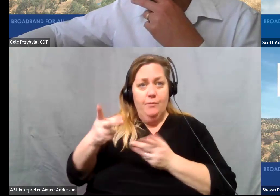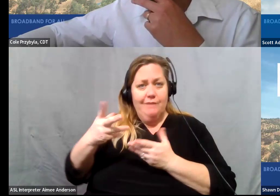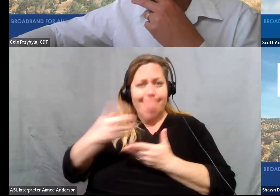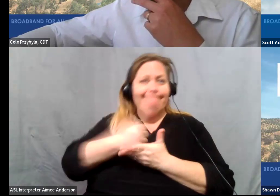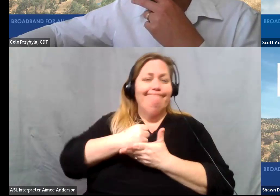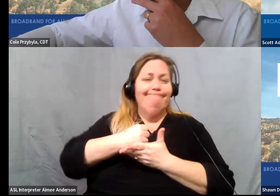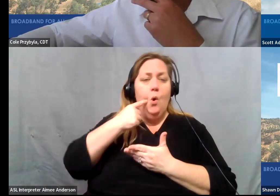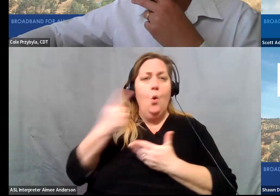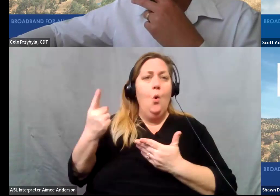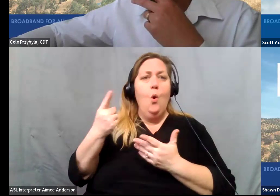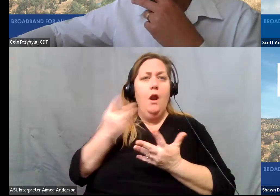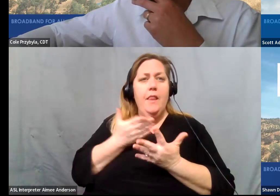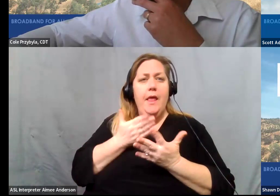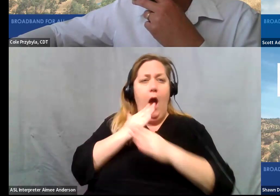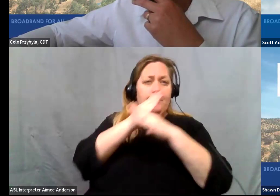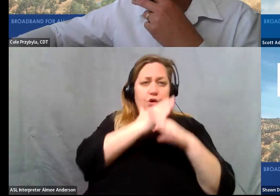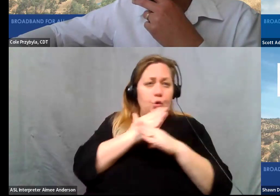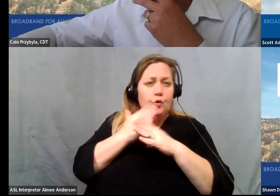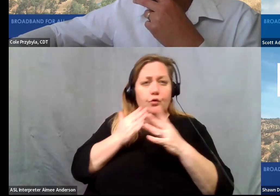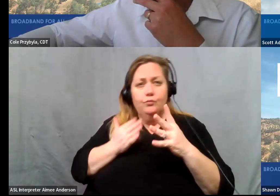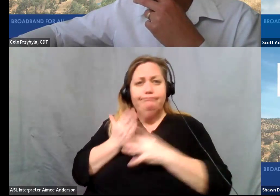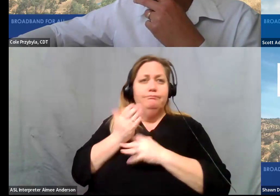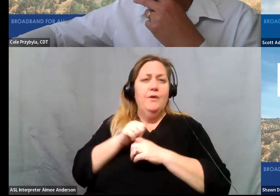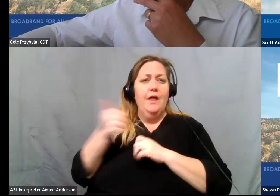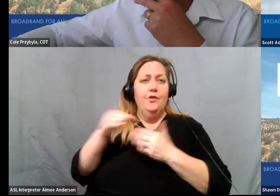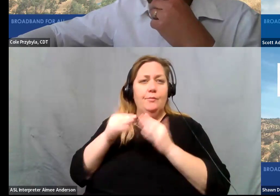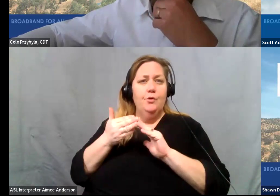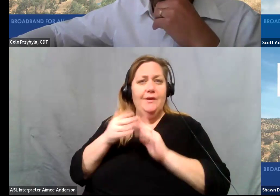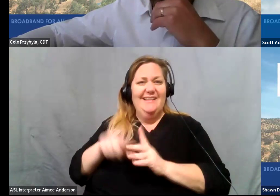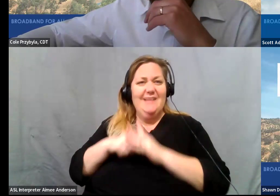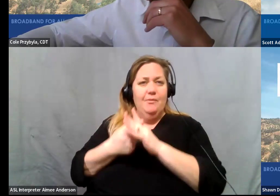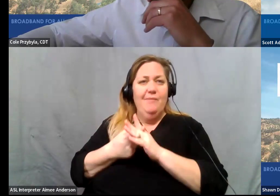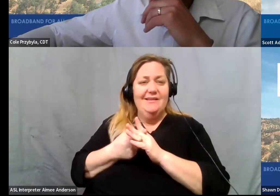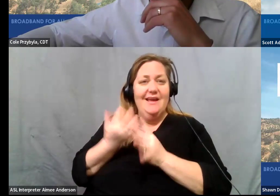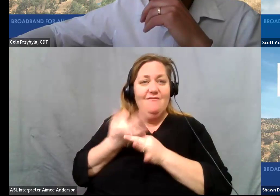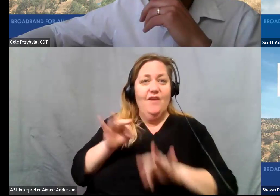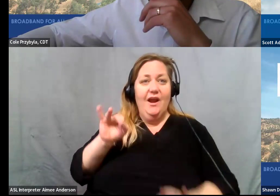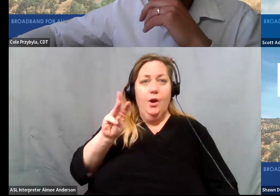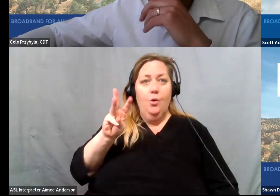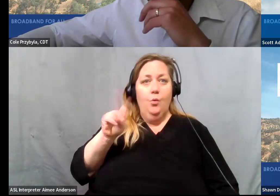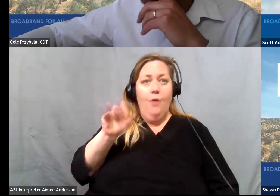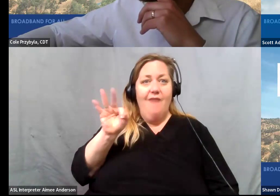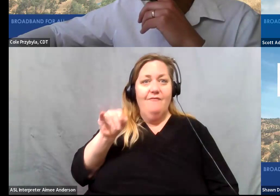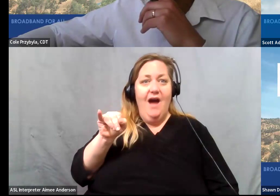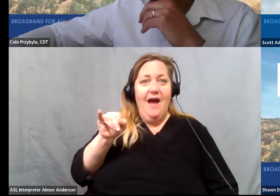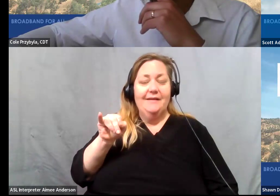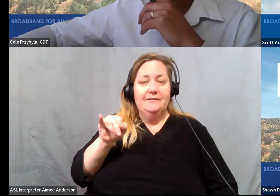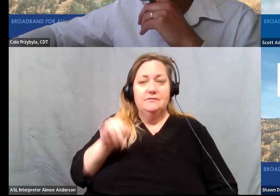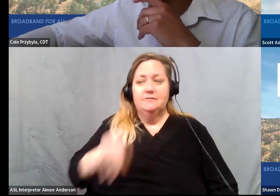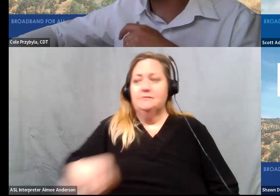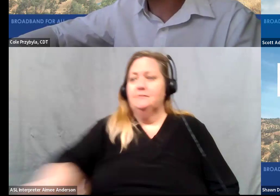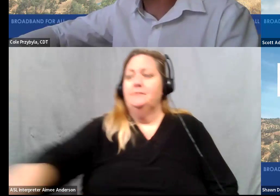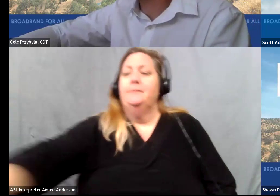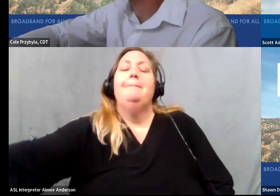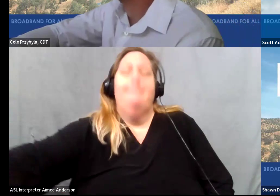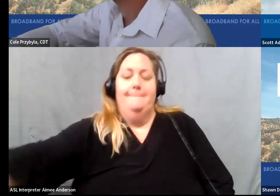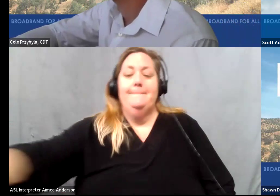are the options with other communities doing that? I think it's a really good question, you know,